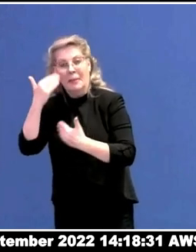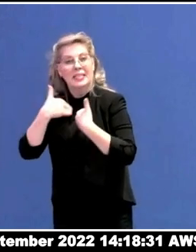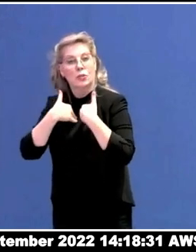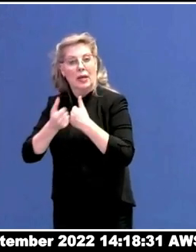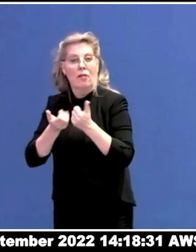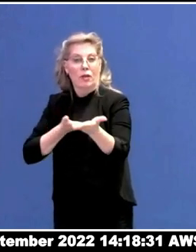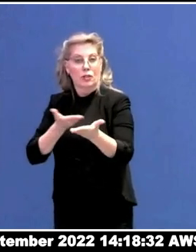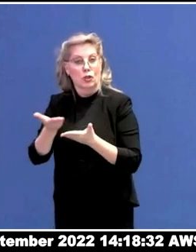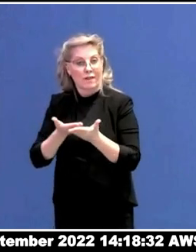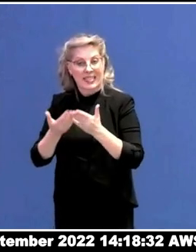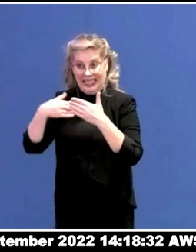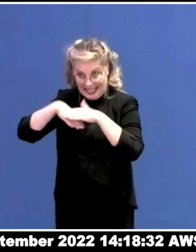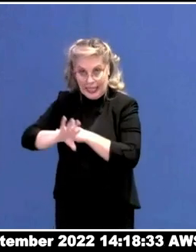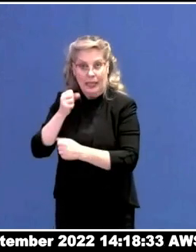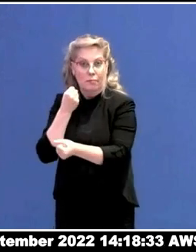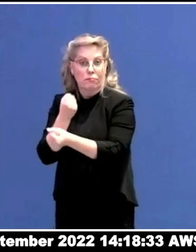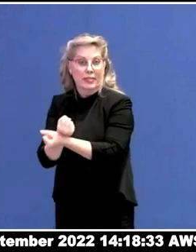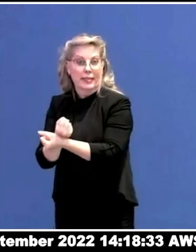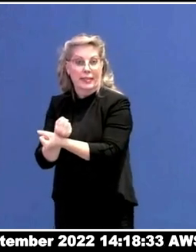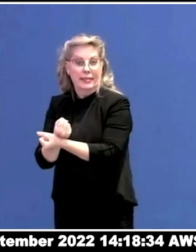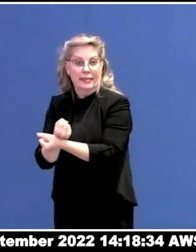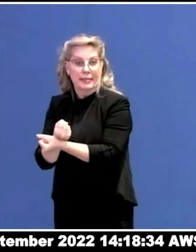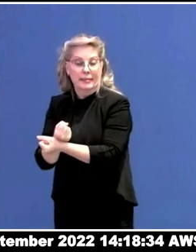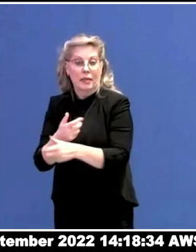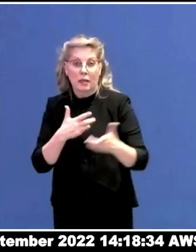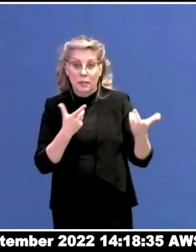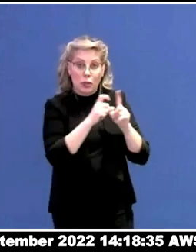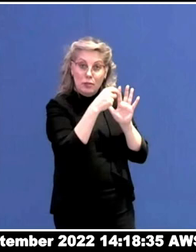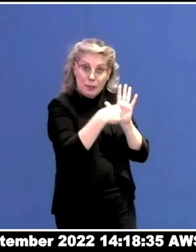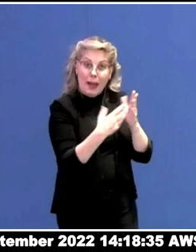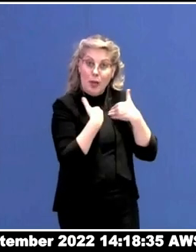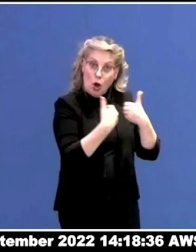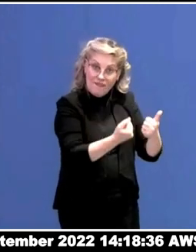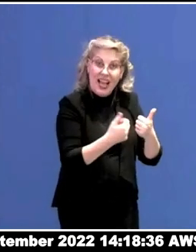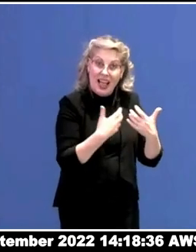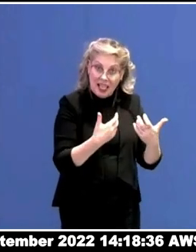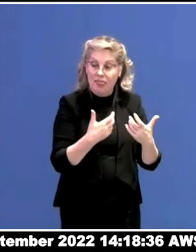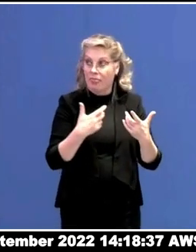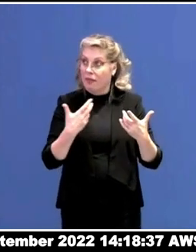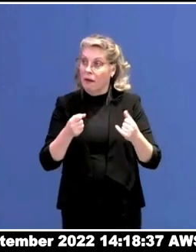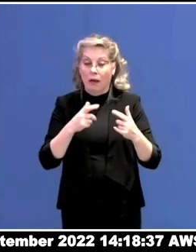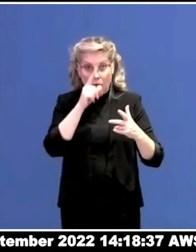Department of Health. Having robust one-to-one peer support programs by and for